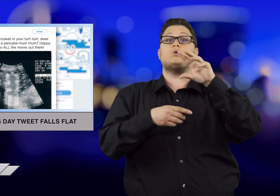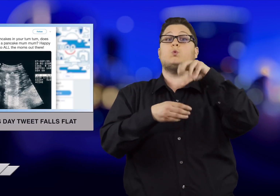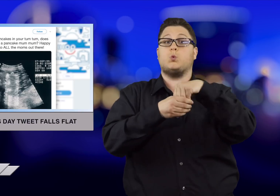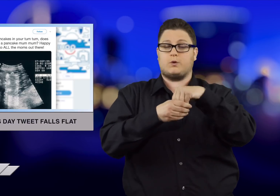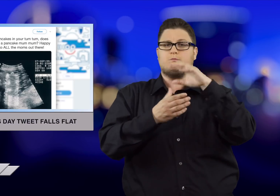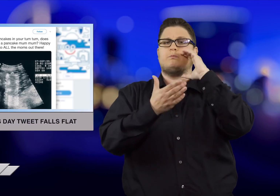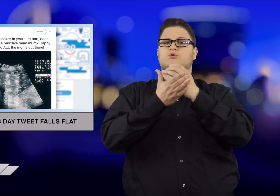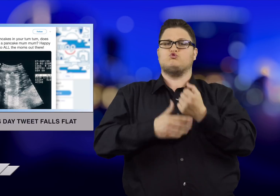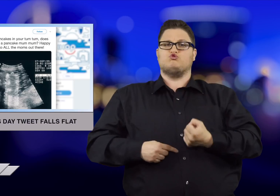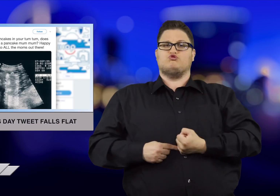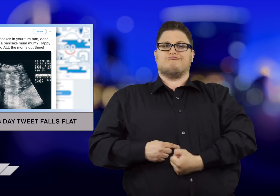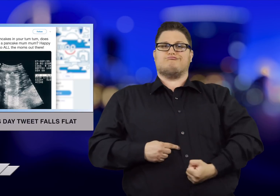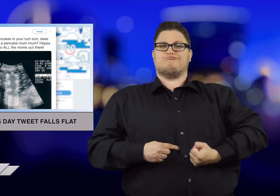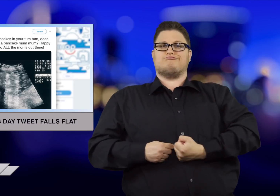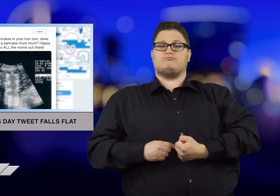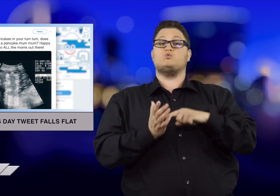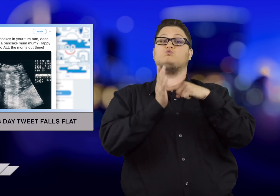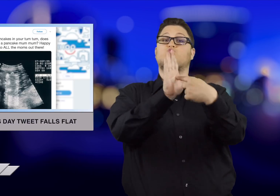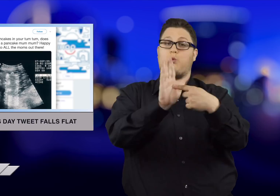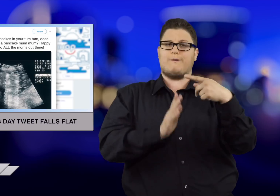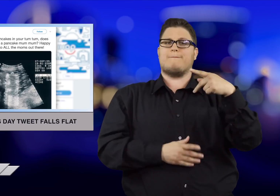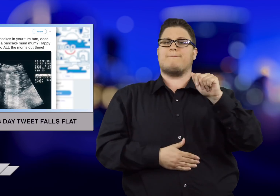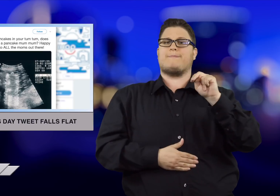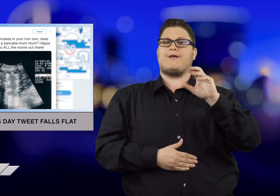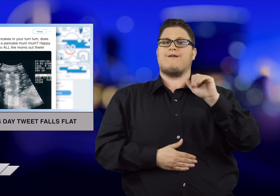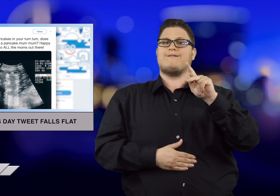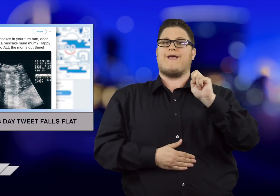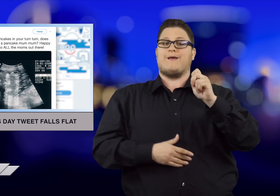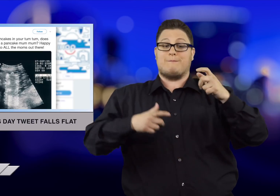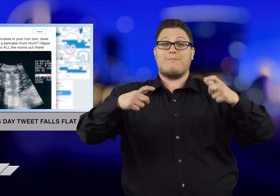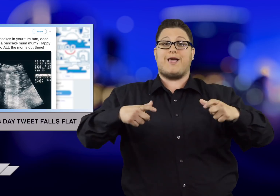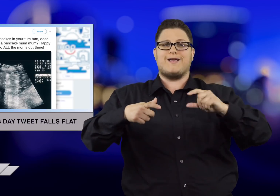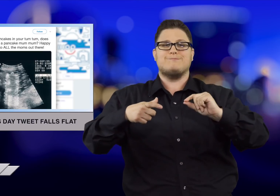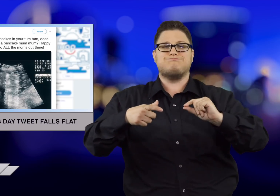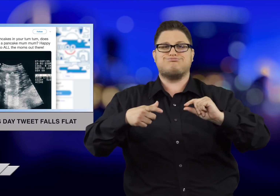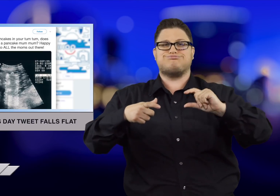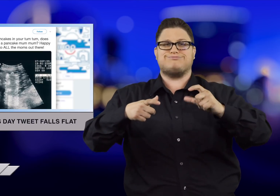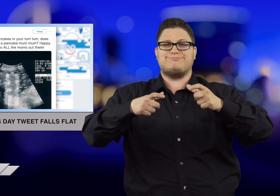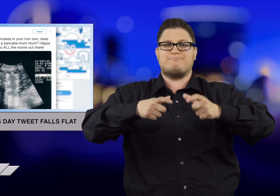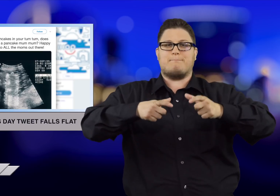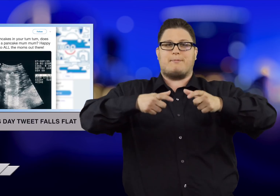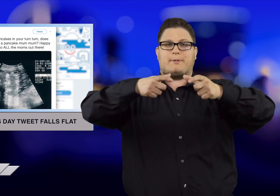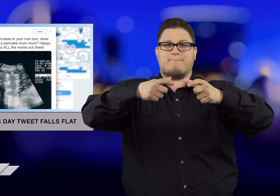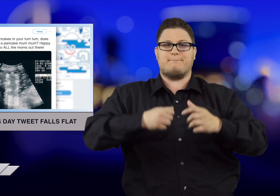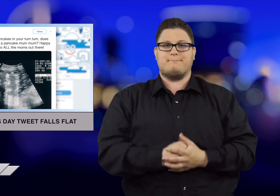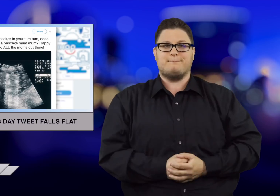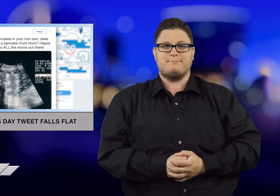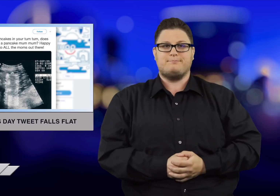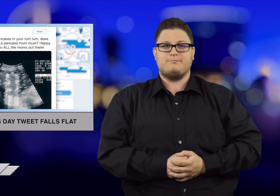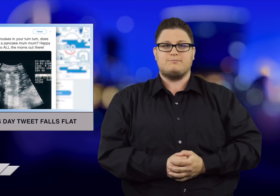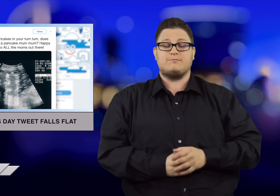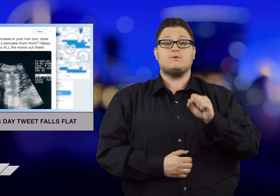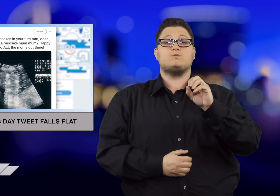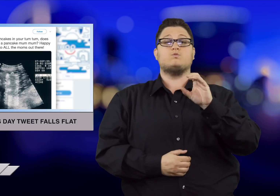The tweet also included an ultrasound featuring a stack of pancakes.